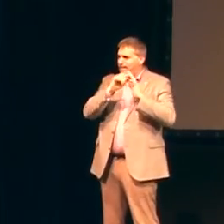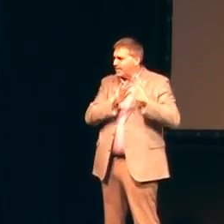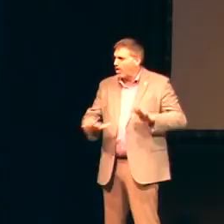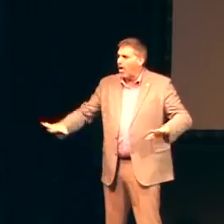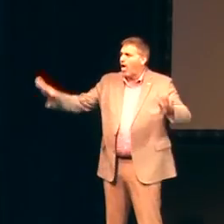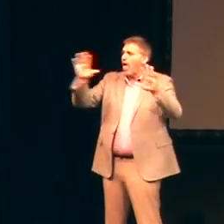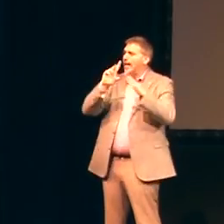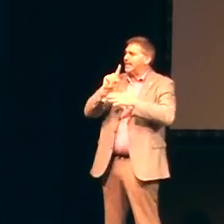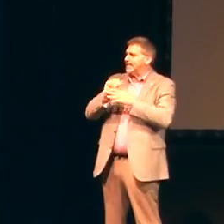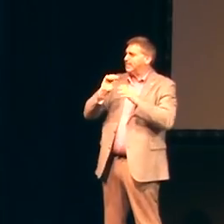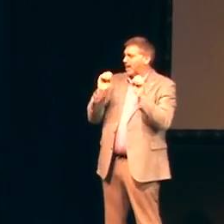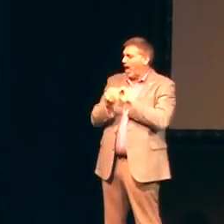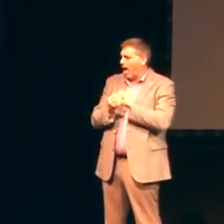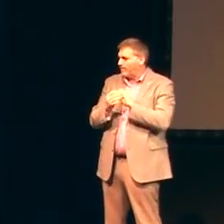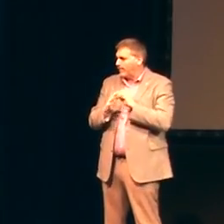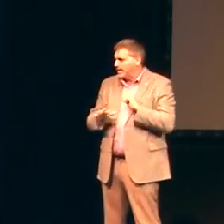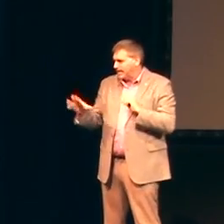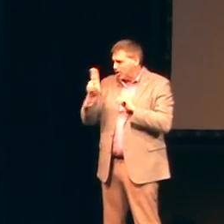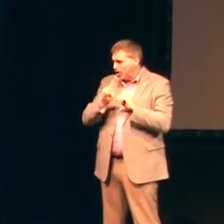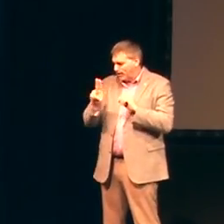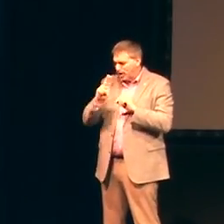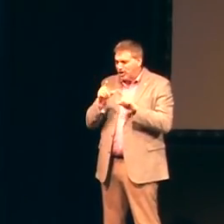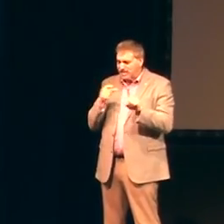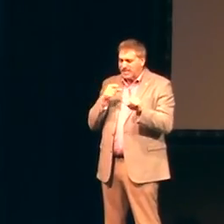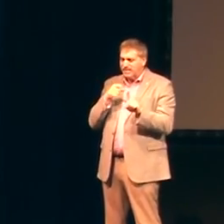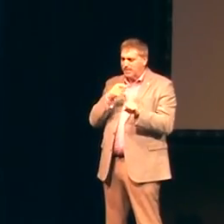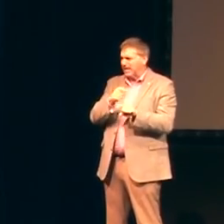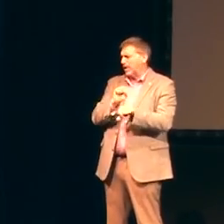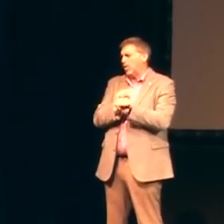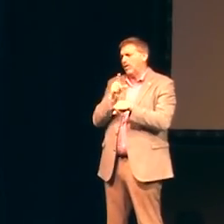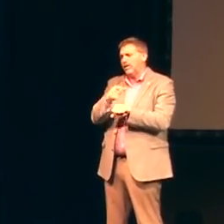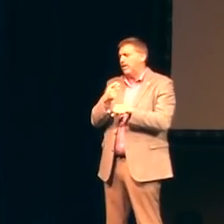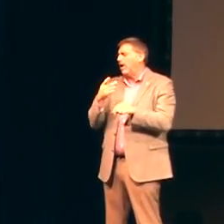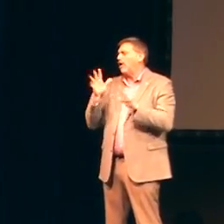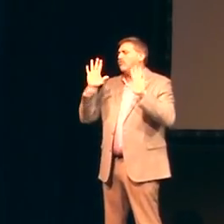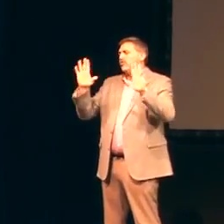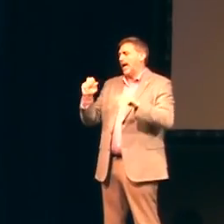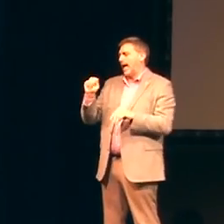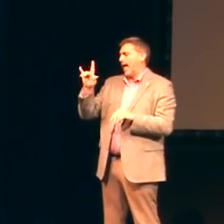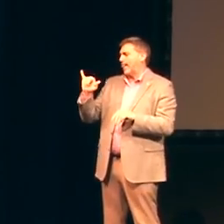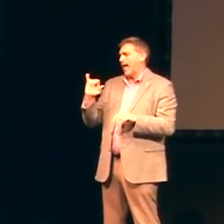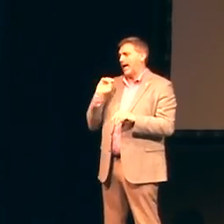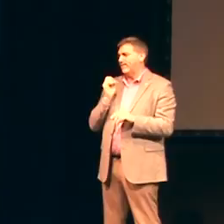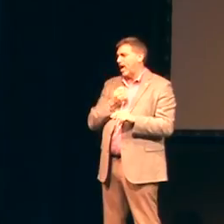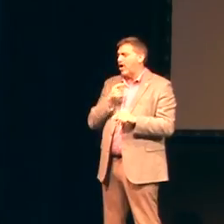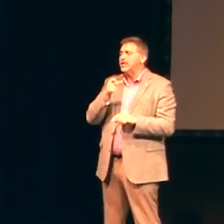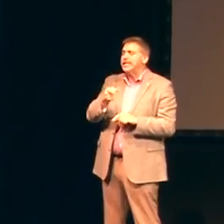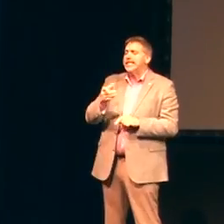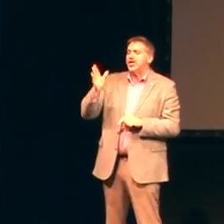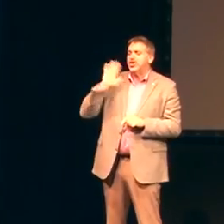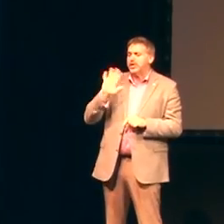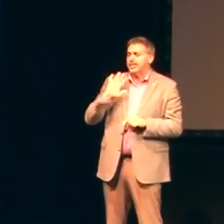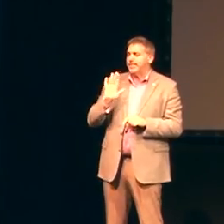something or other, represents disability offices at different universities in the country, a great